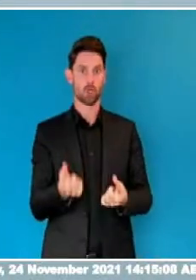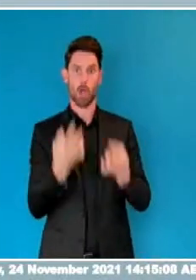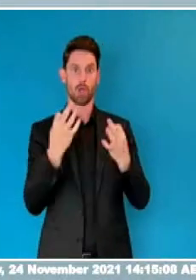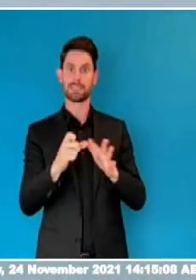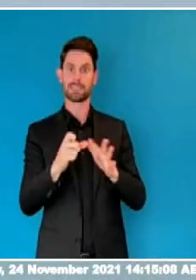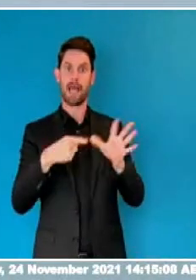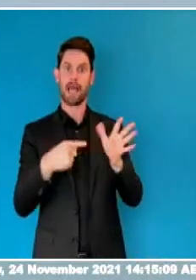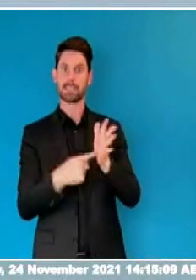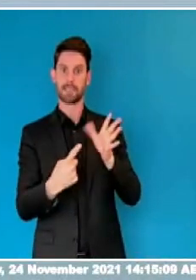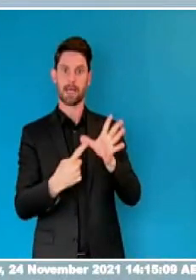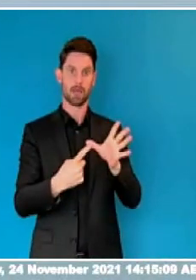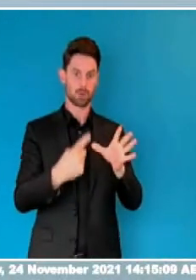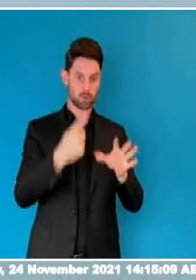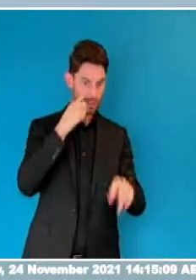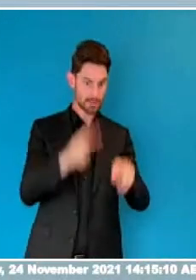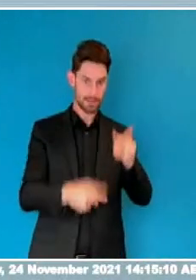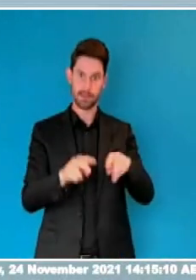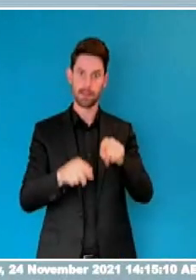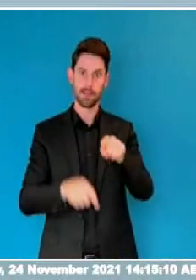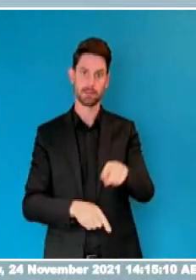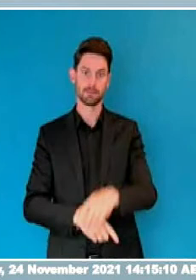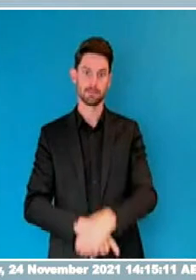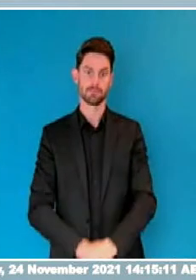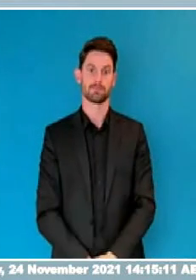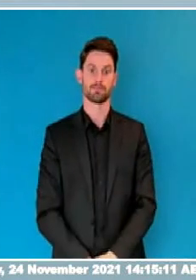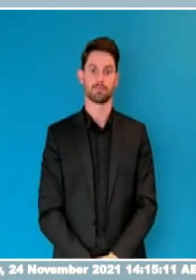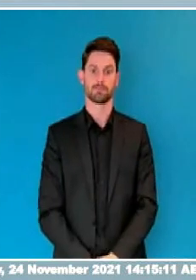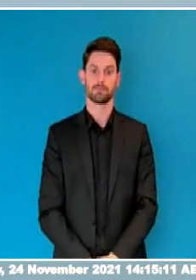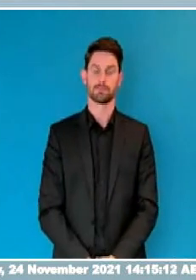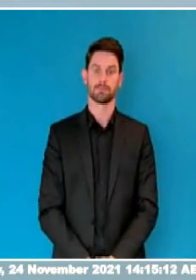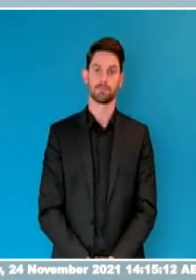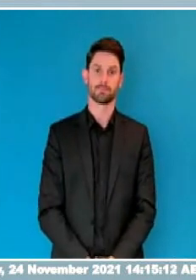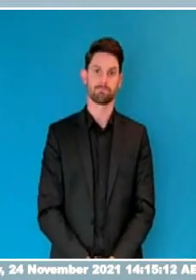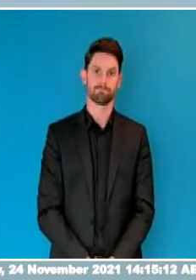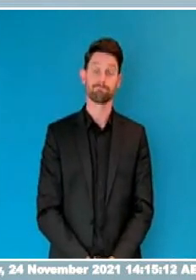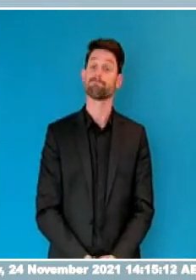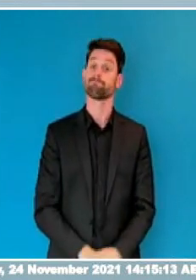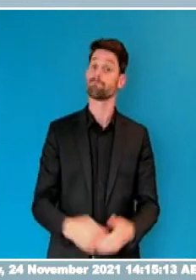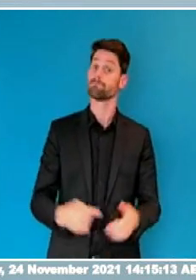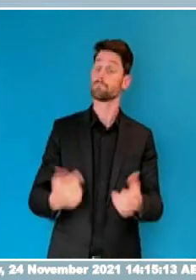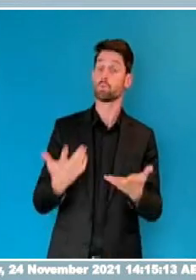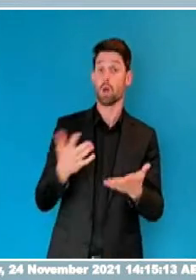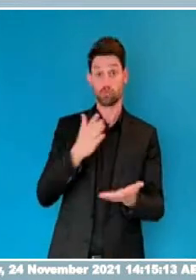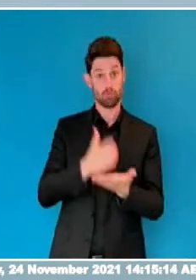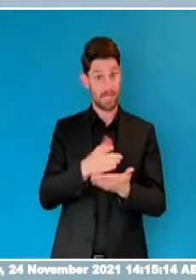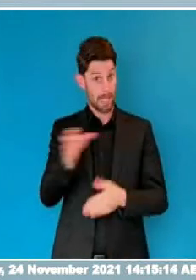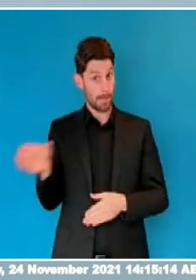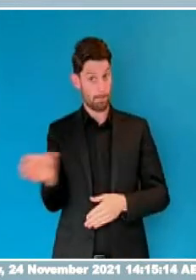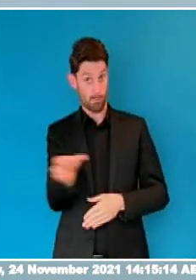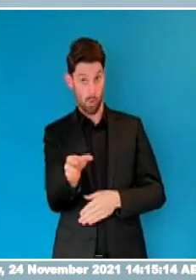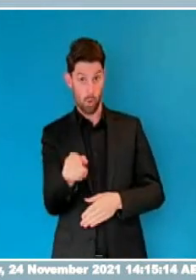So the employment of a person with a disability wouldn't create a